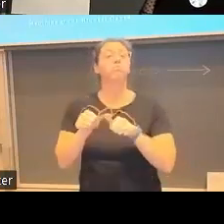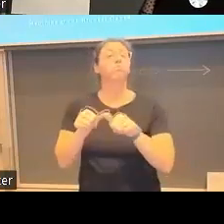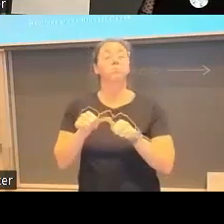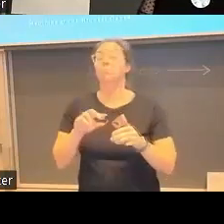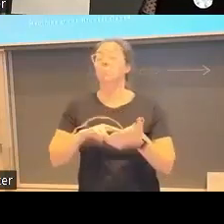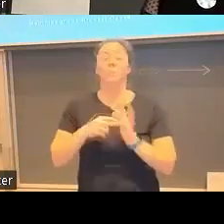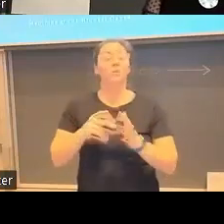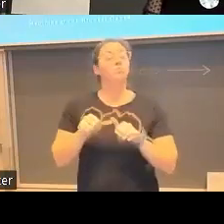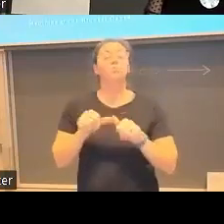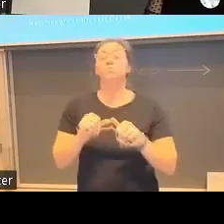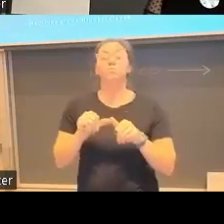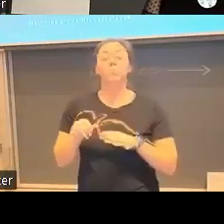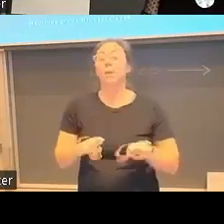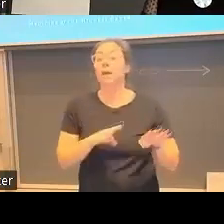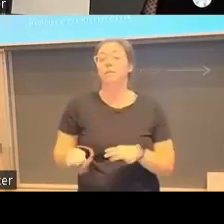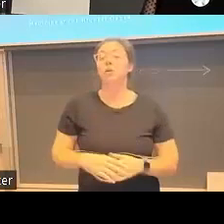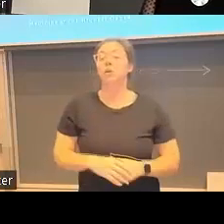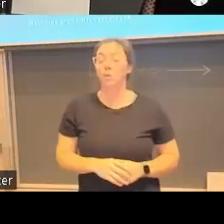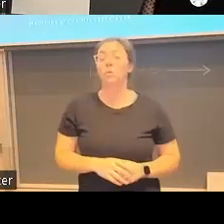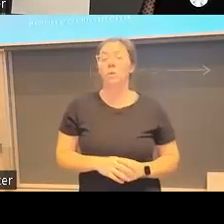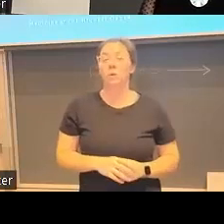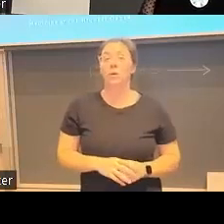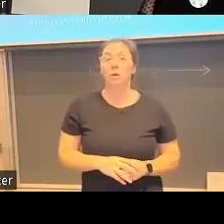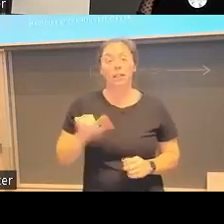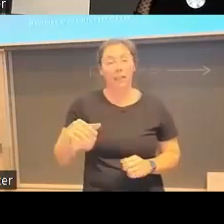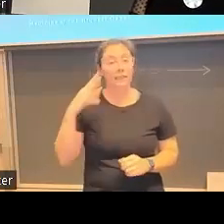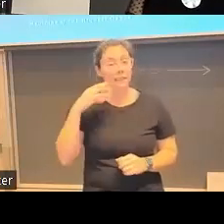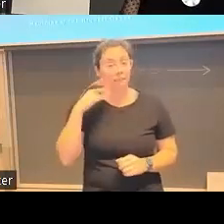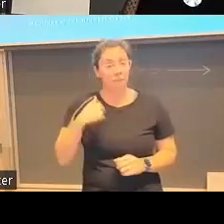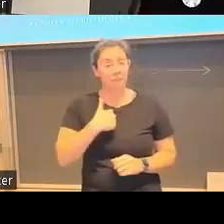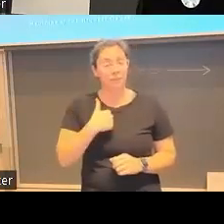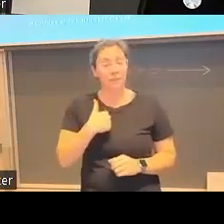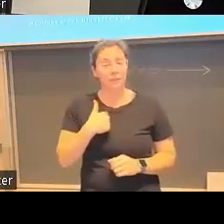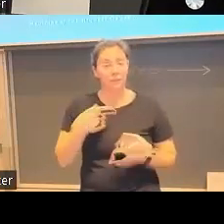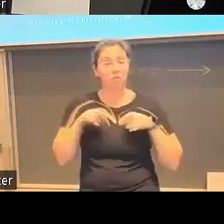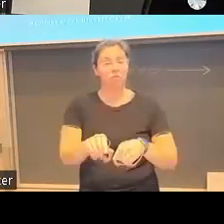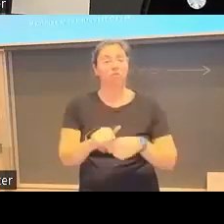training is doing is really um an experience that I've had of training and certainly I agre